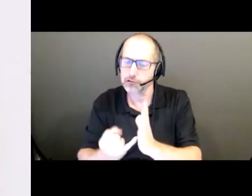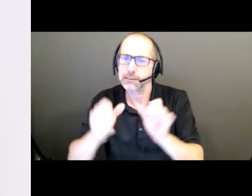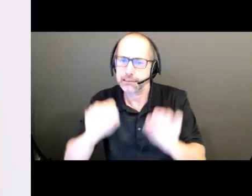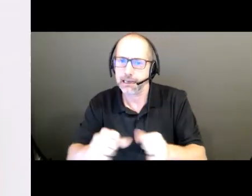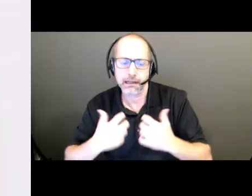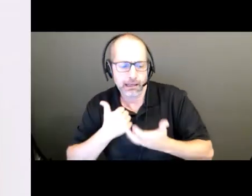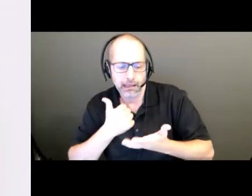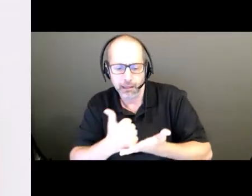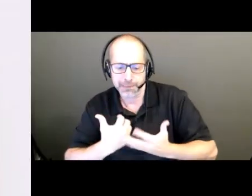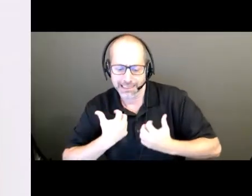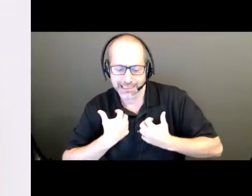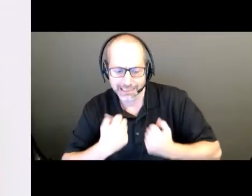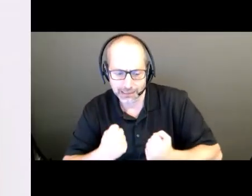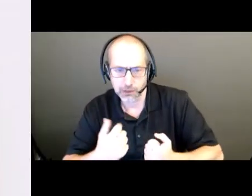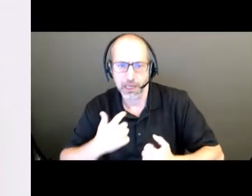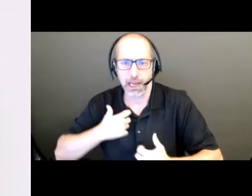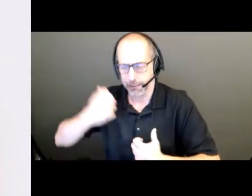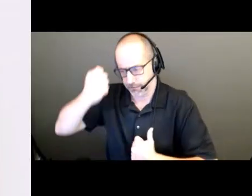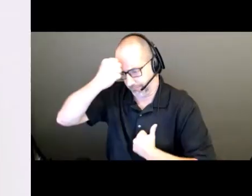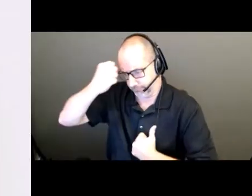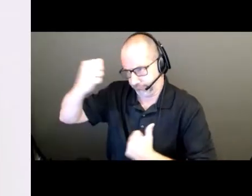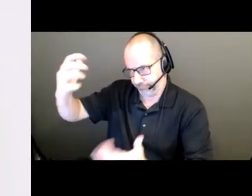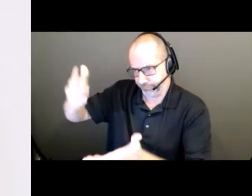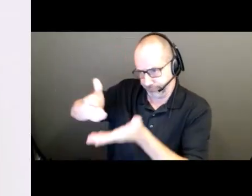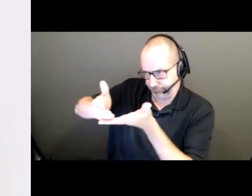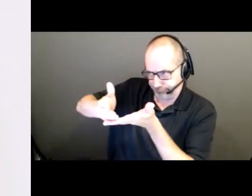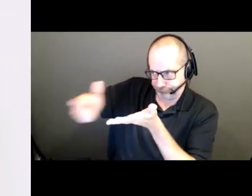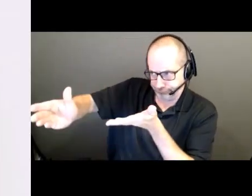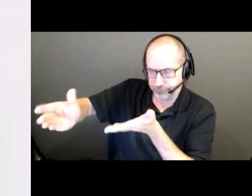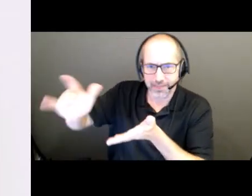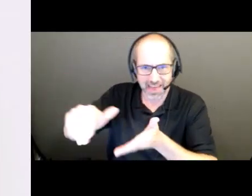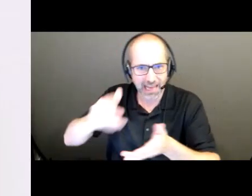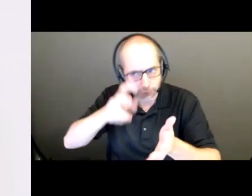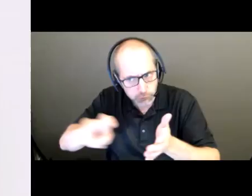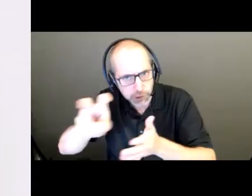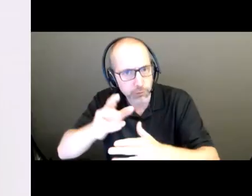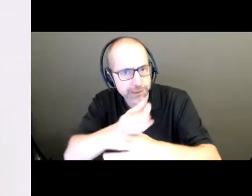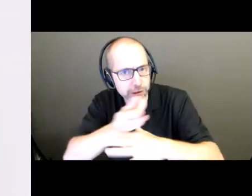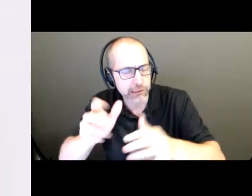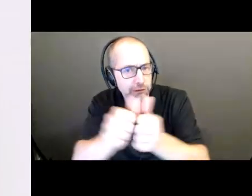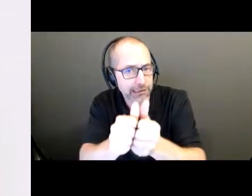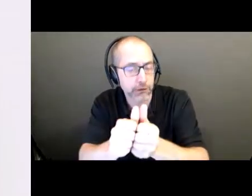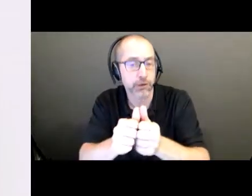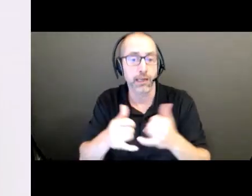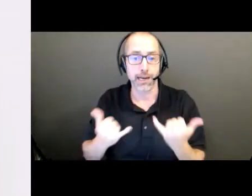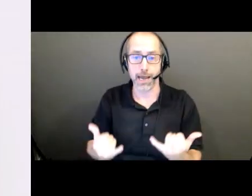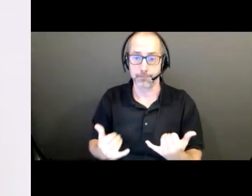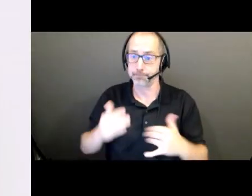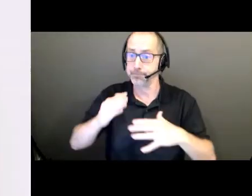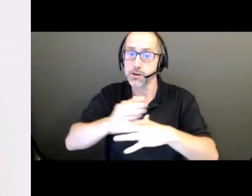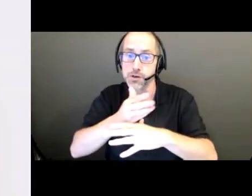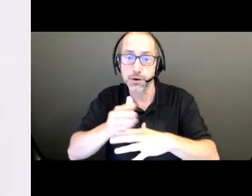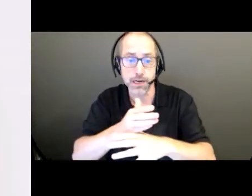we all share together. On that theme of sharing, we invite you also to reflect on the land on which you